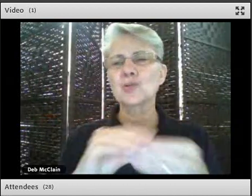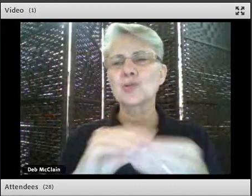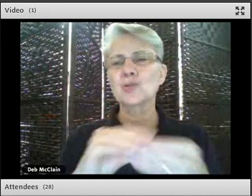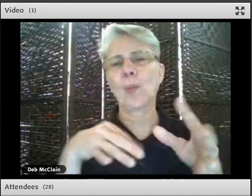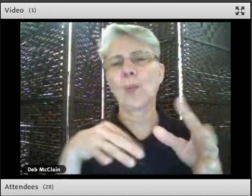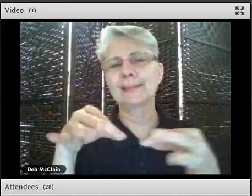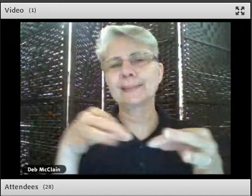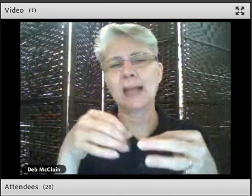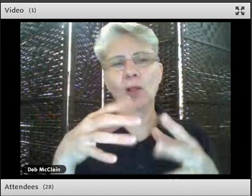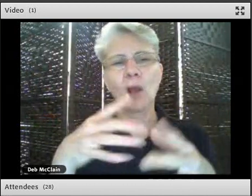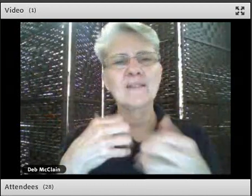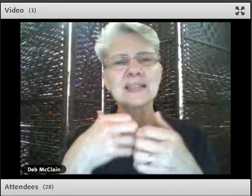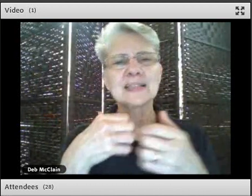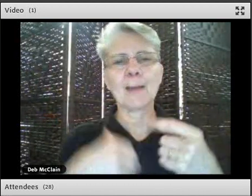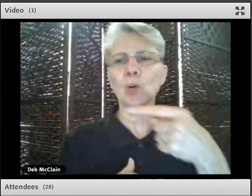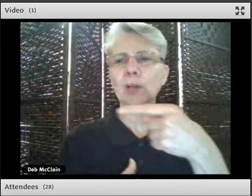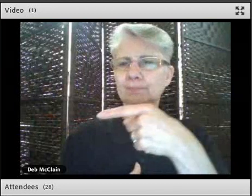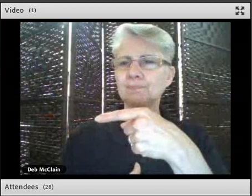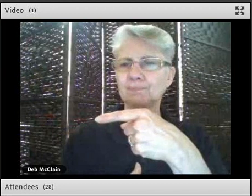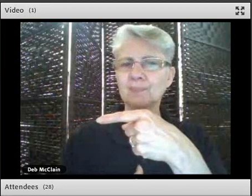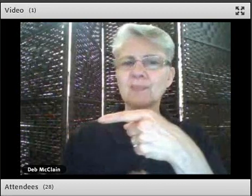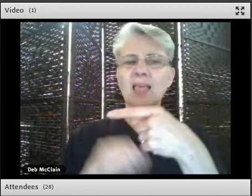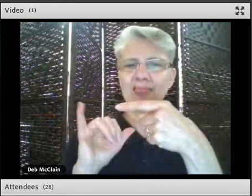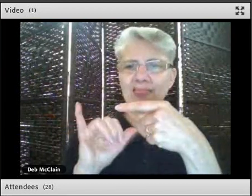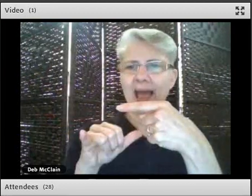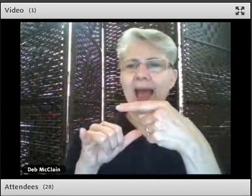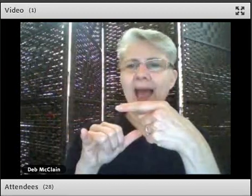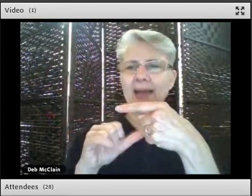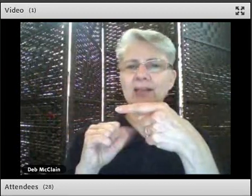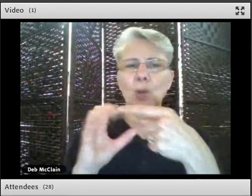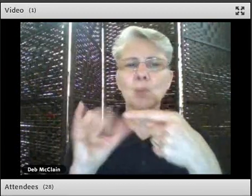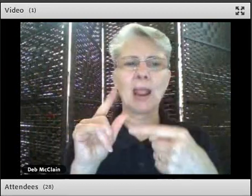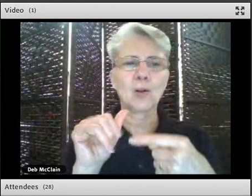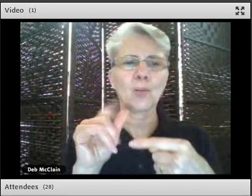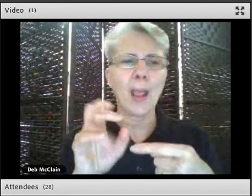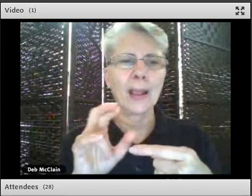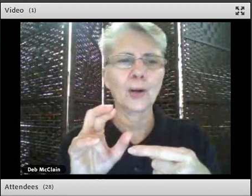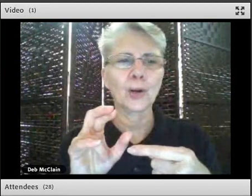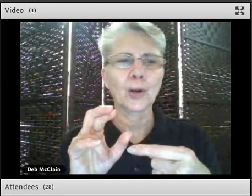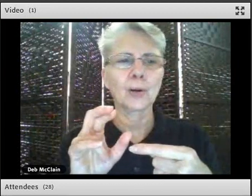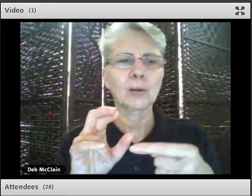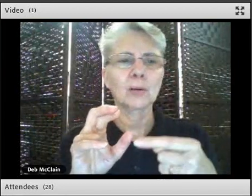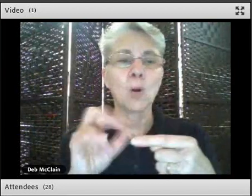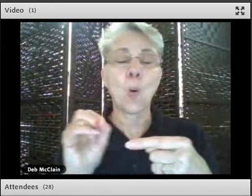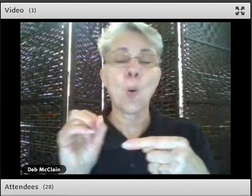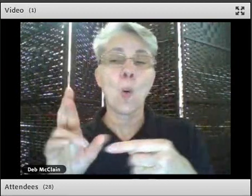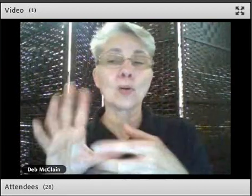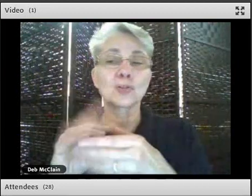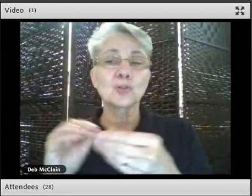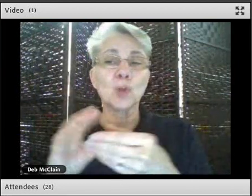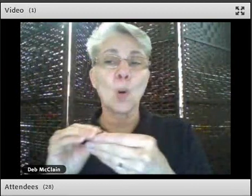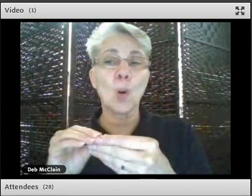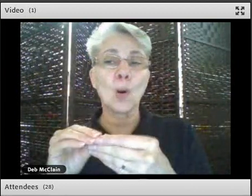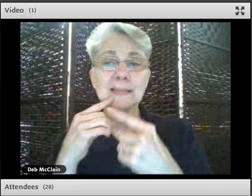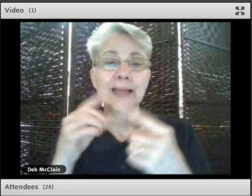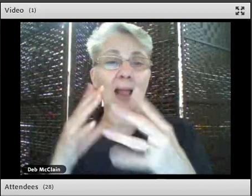So, Appendix I RDA has two relationship designators for different agents on audio recordings,